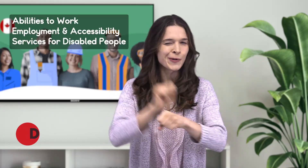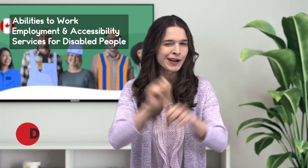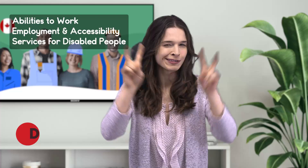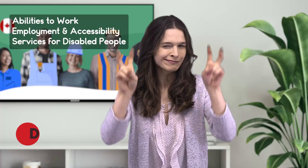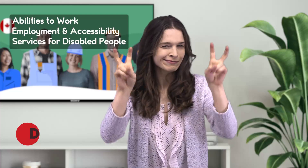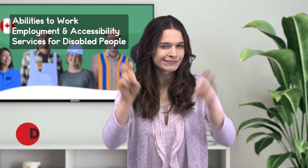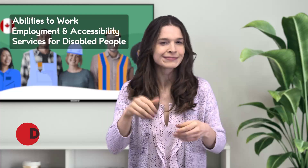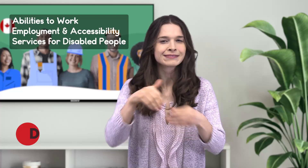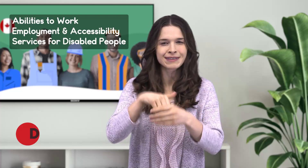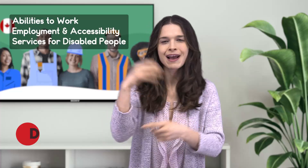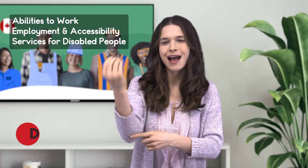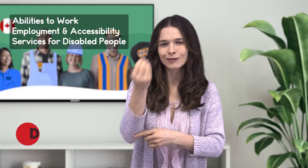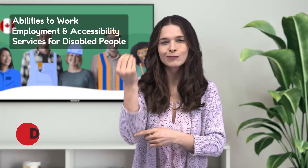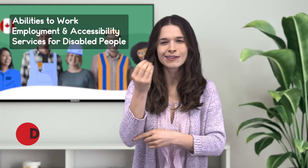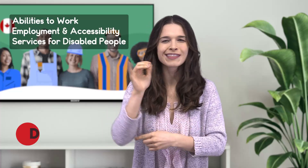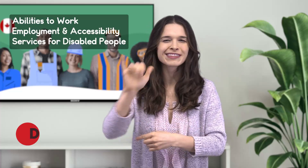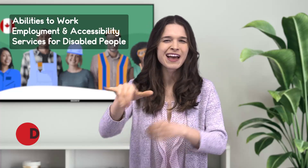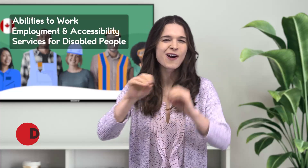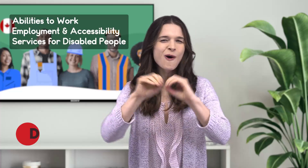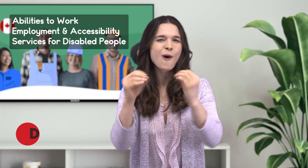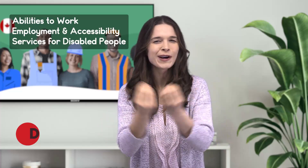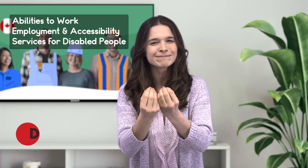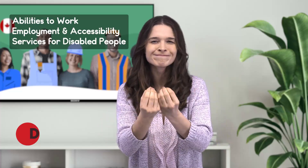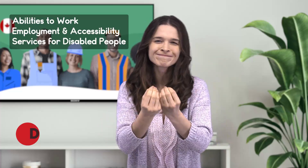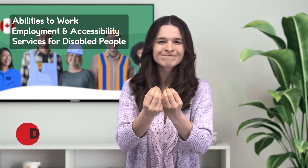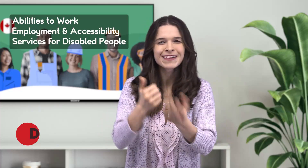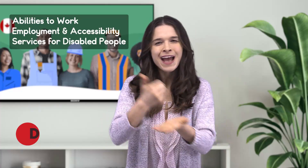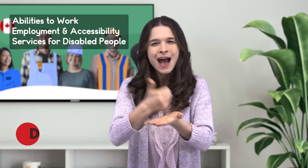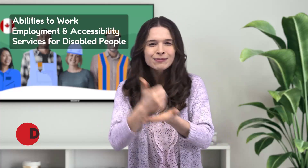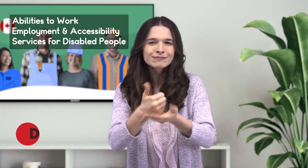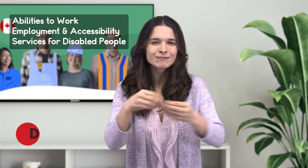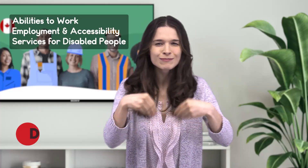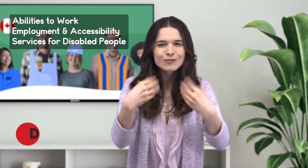to Work in Ontario - an organization that provides